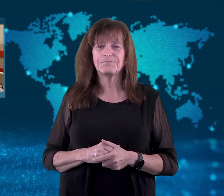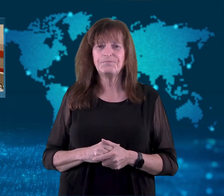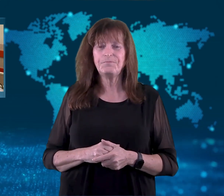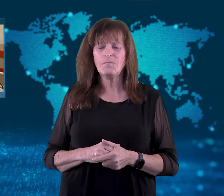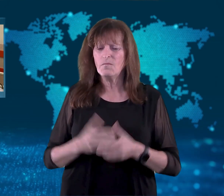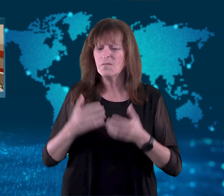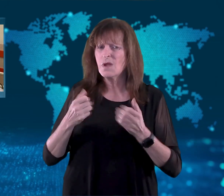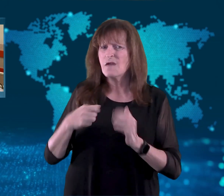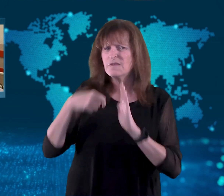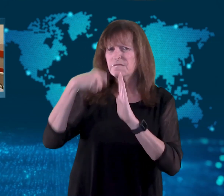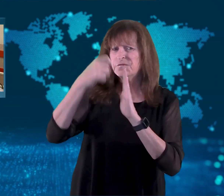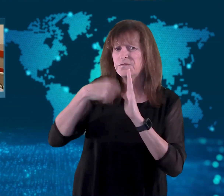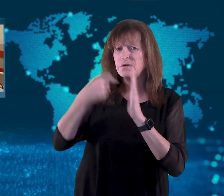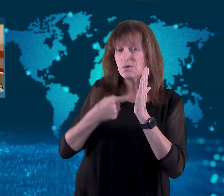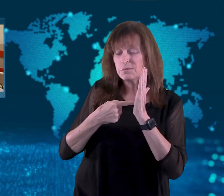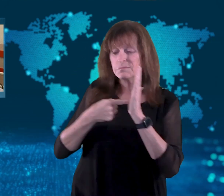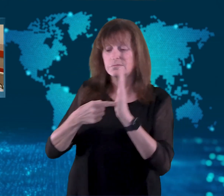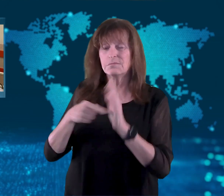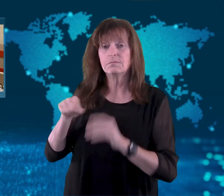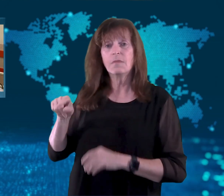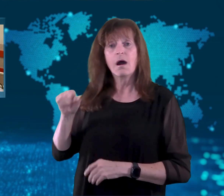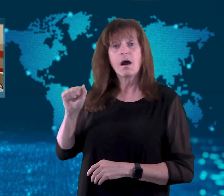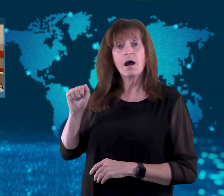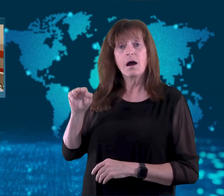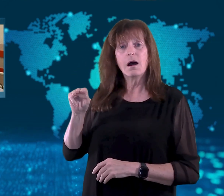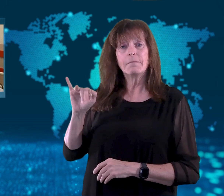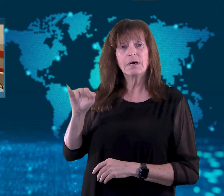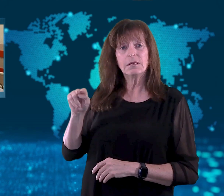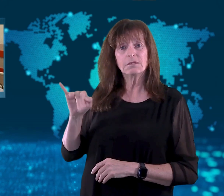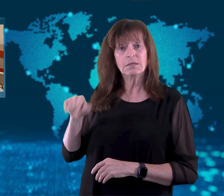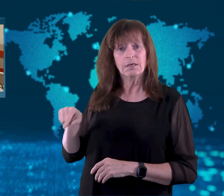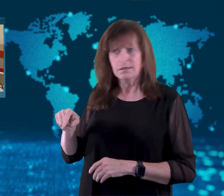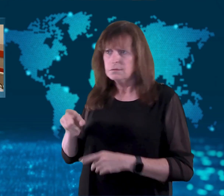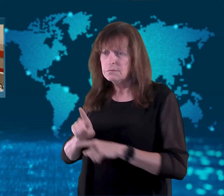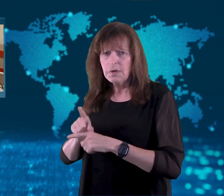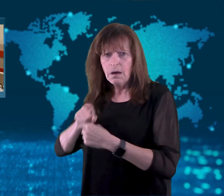and her departure for the hospital.